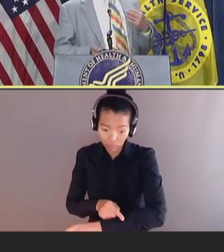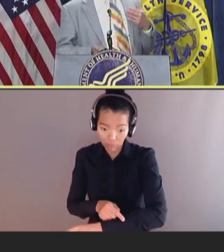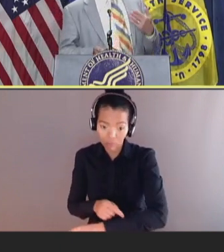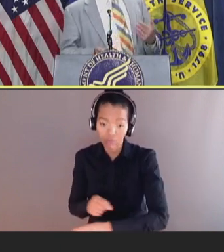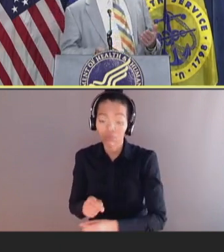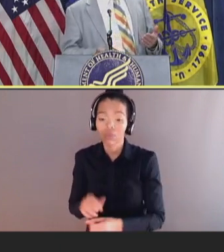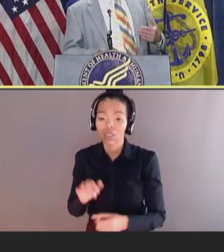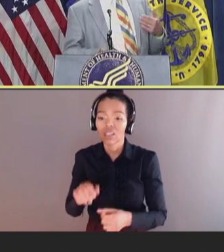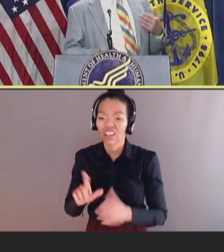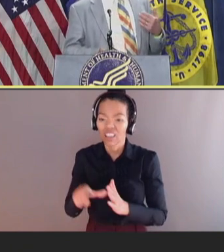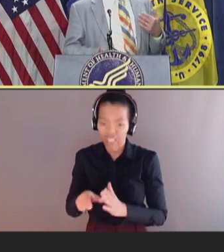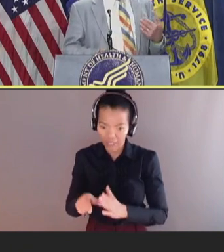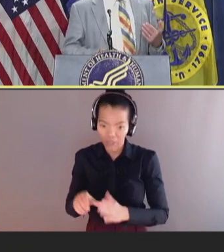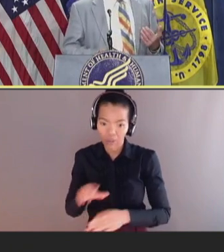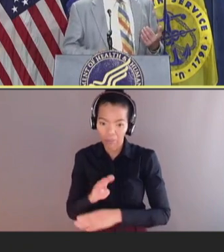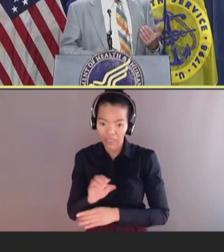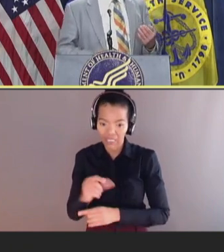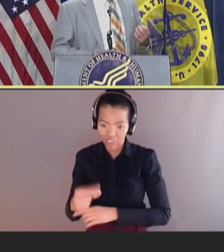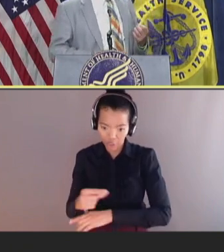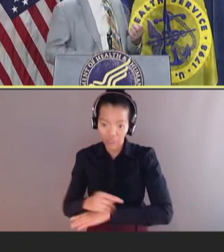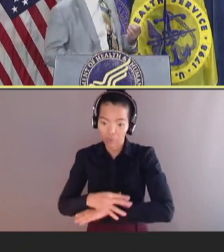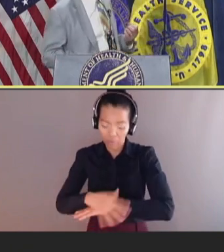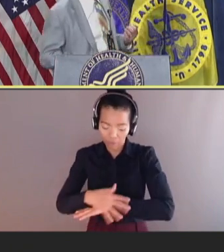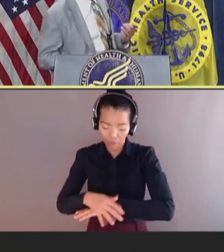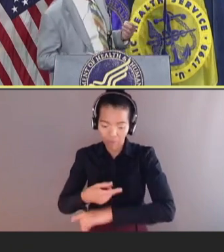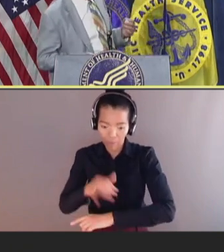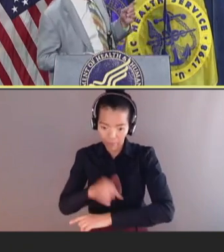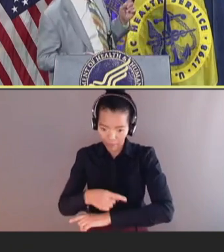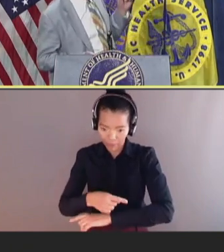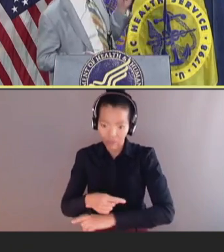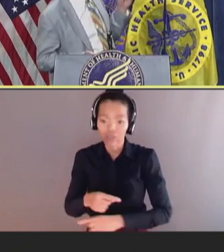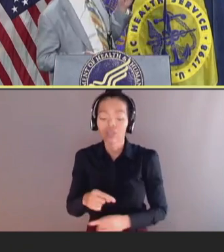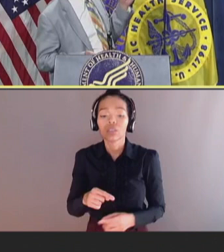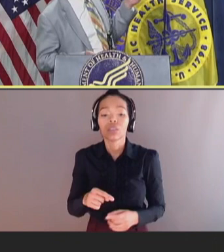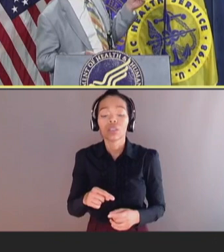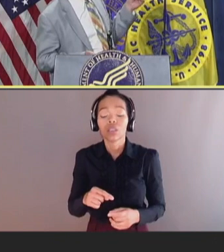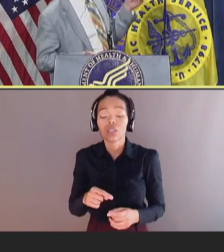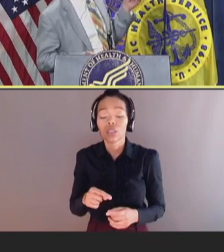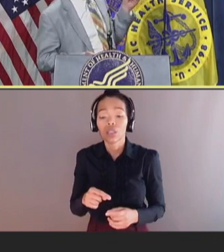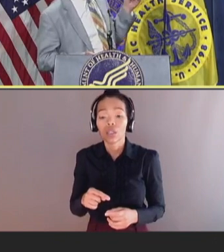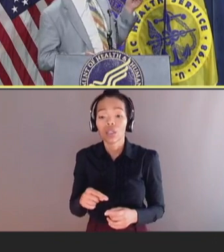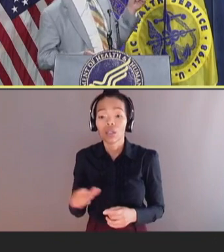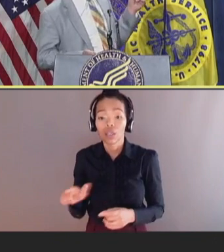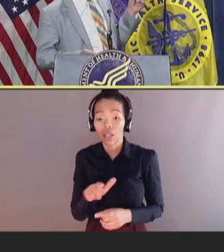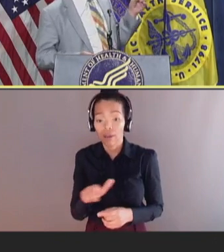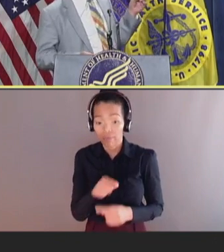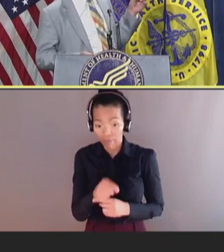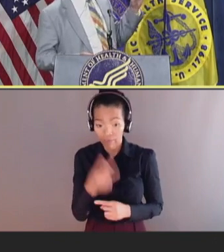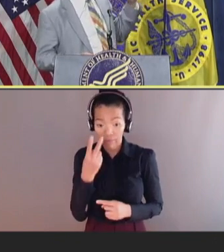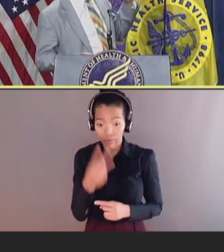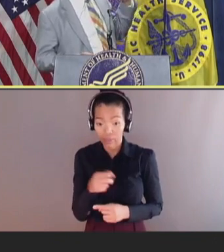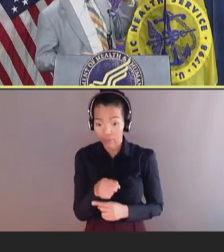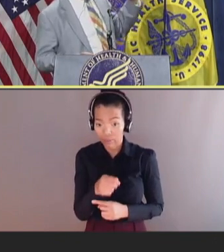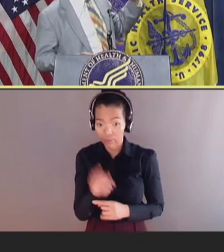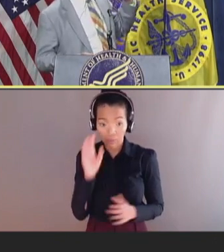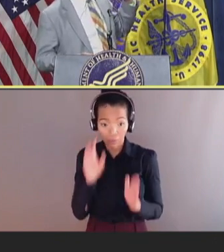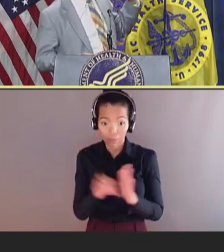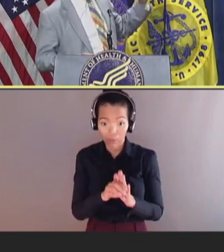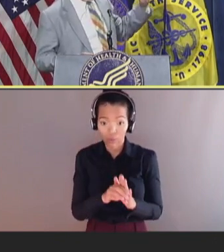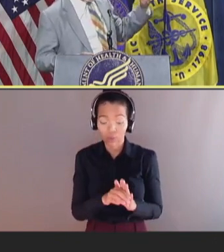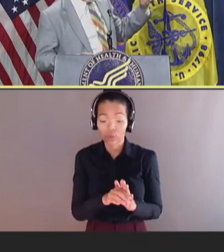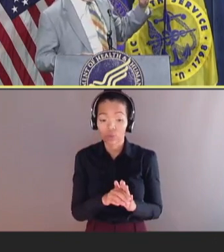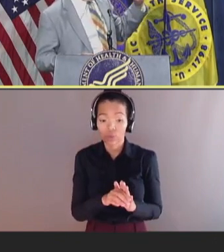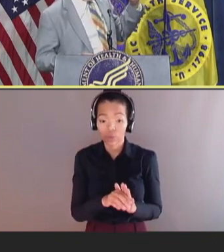looked at the shedding patterns, we found that on the left, you can see the black squares. And those